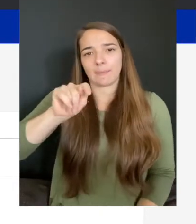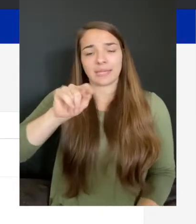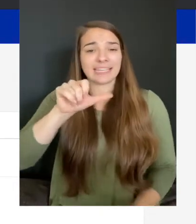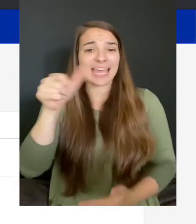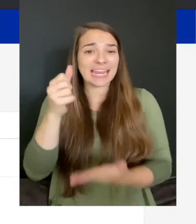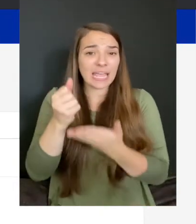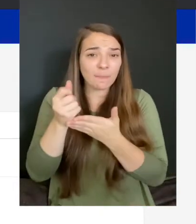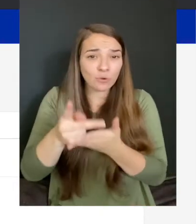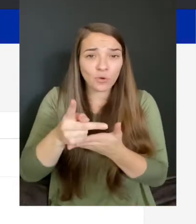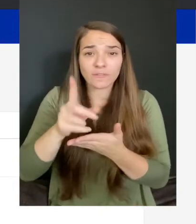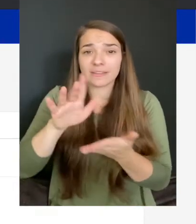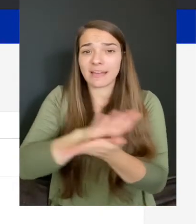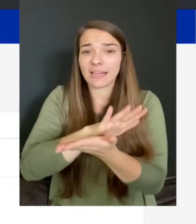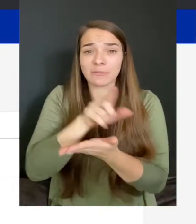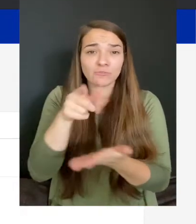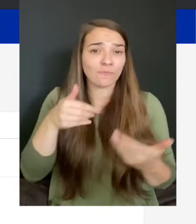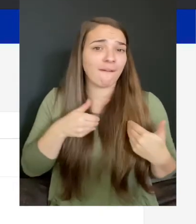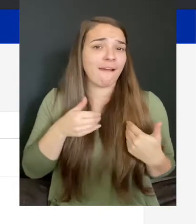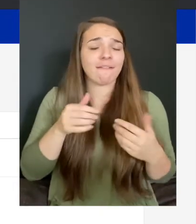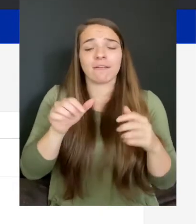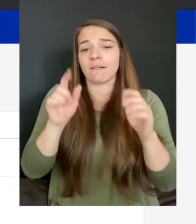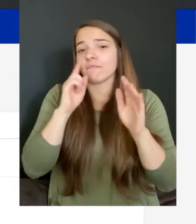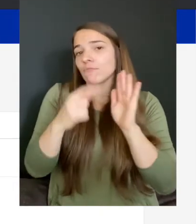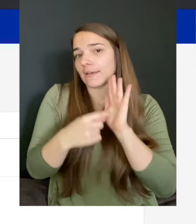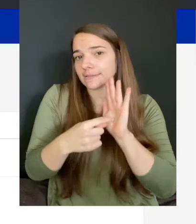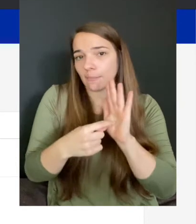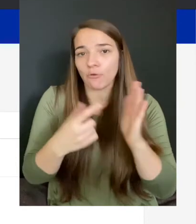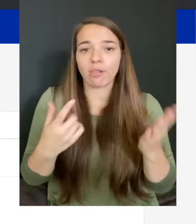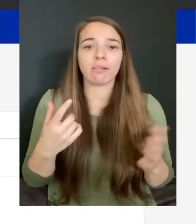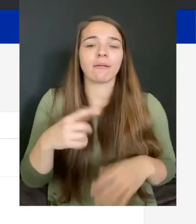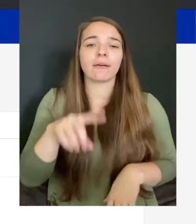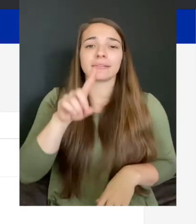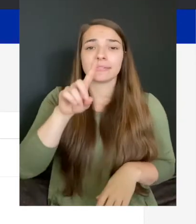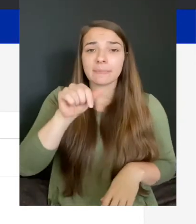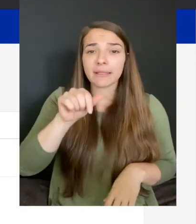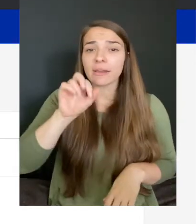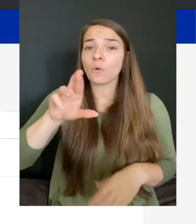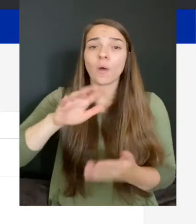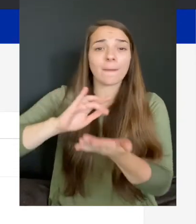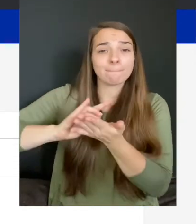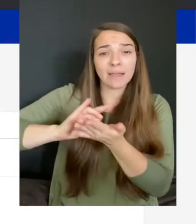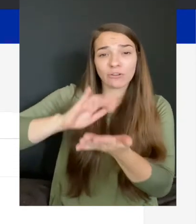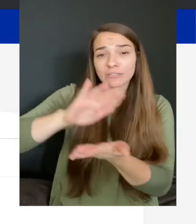have, whether, for example, it could be the disability or medical documentation that you've